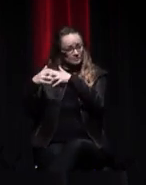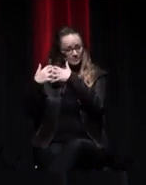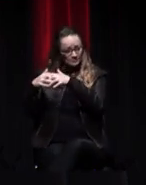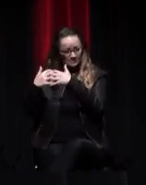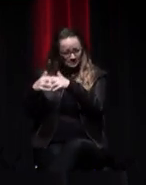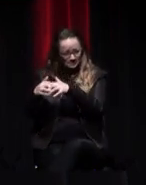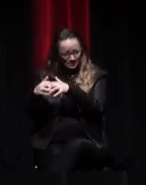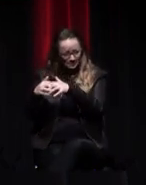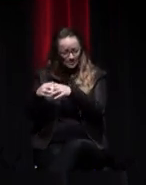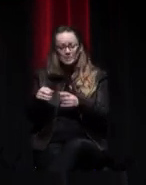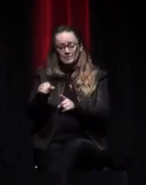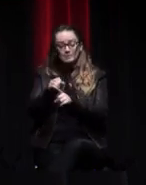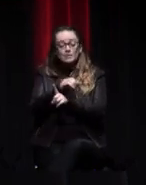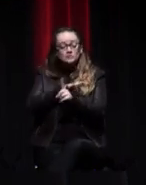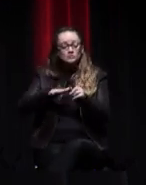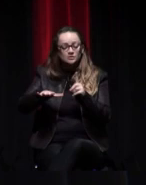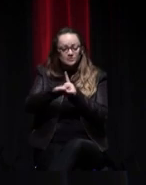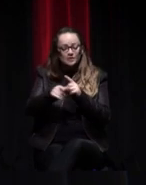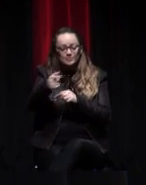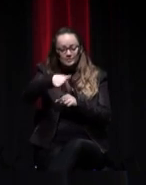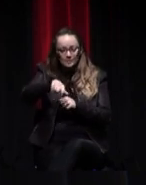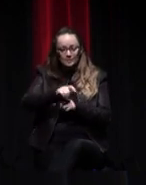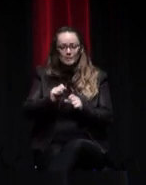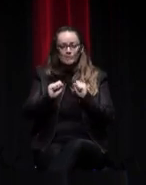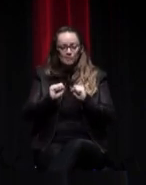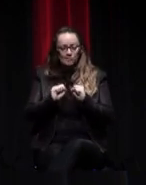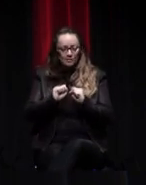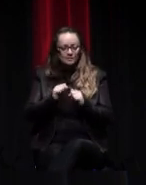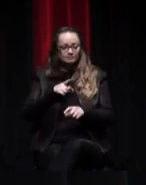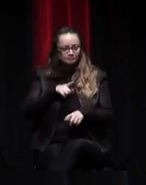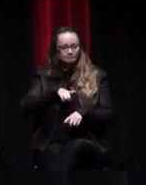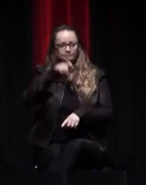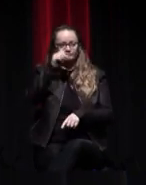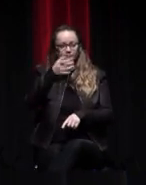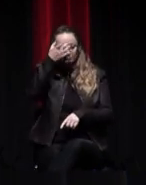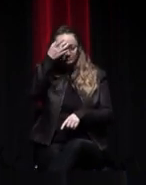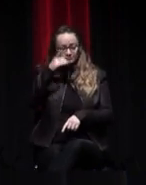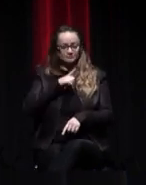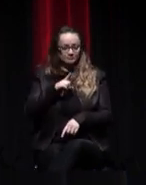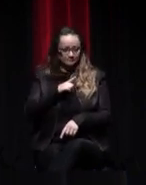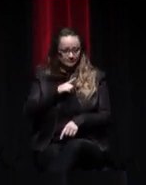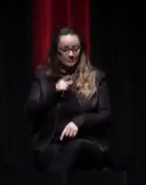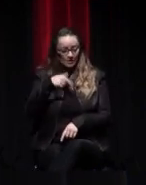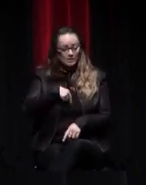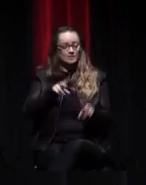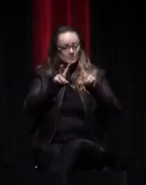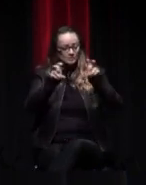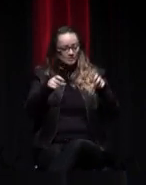to society, so it can act consciously." This is our theme, which I make a point to start